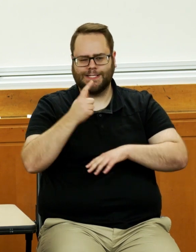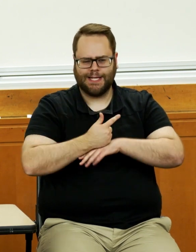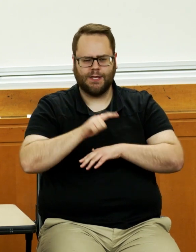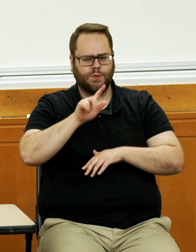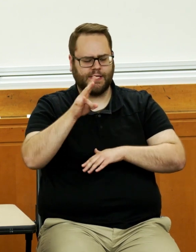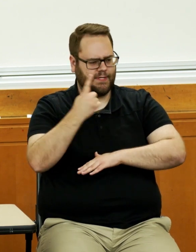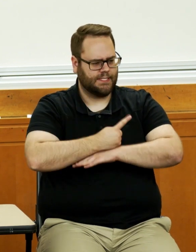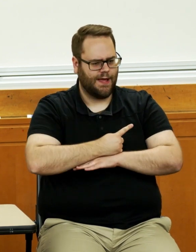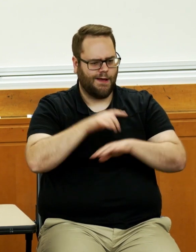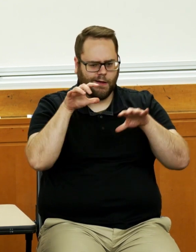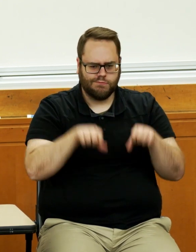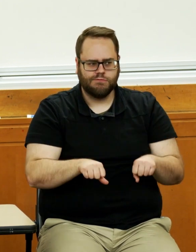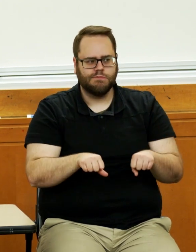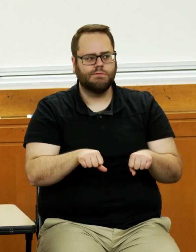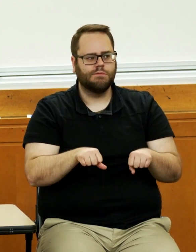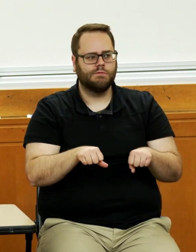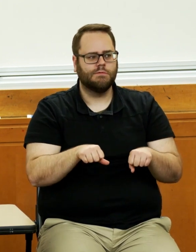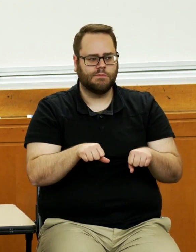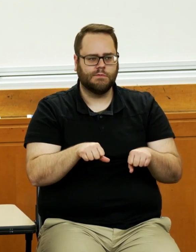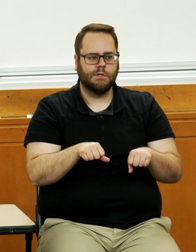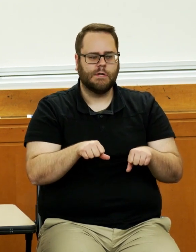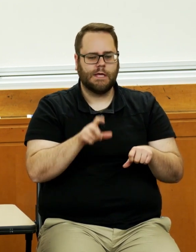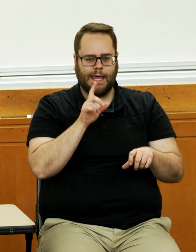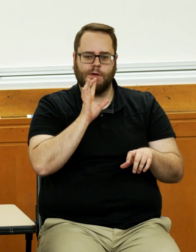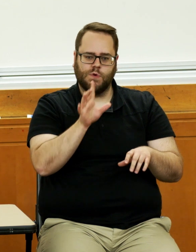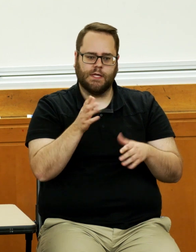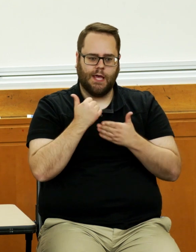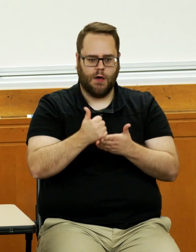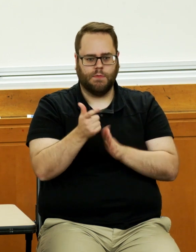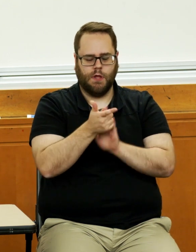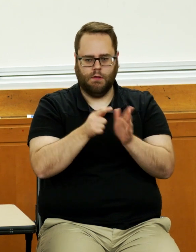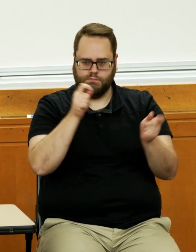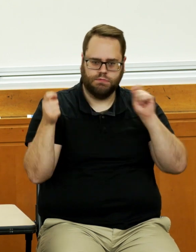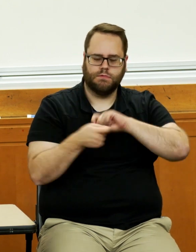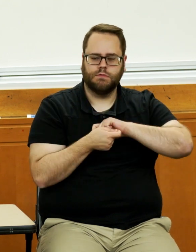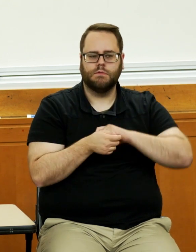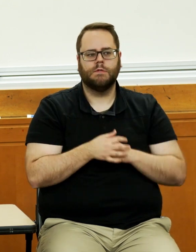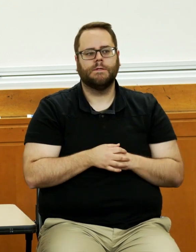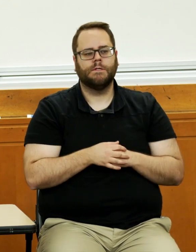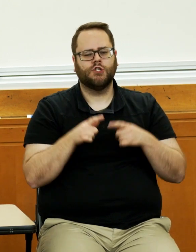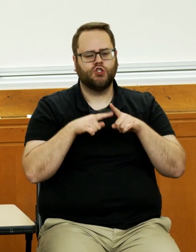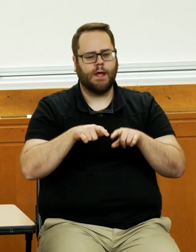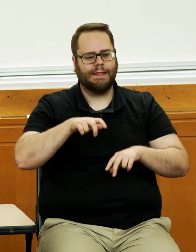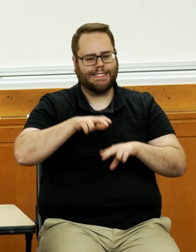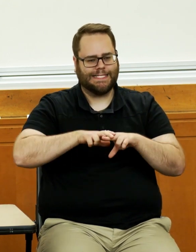and really forwarded the laws that changed. And, in that sit in, the last part of the movie,